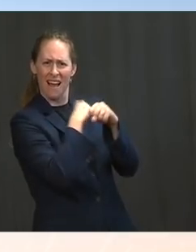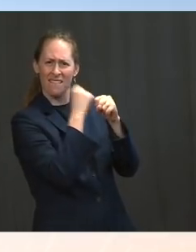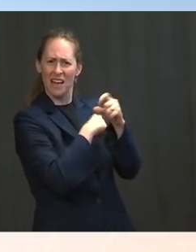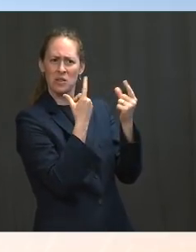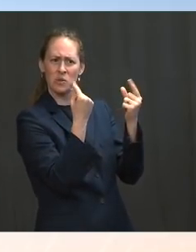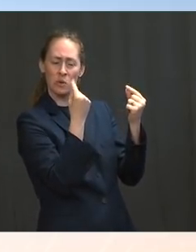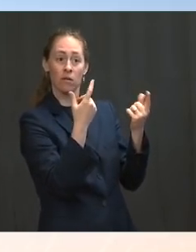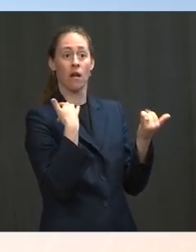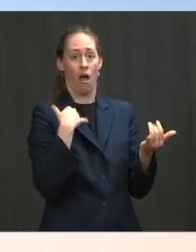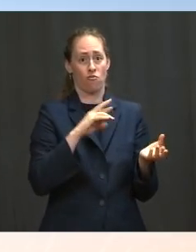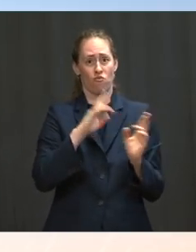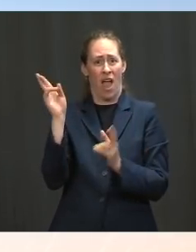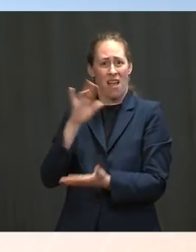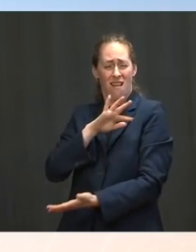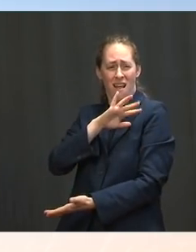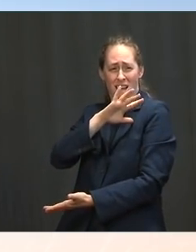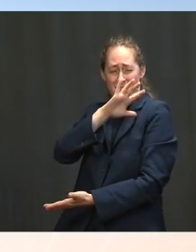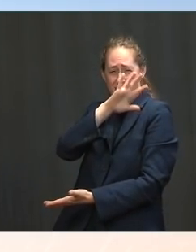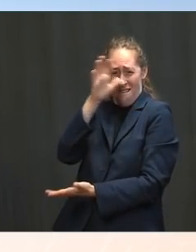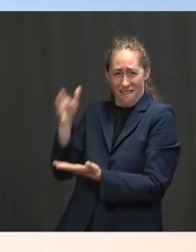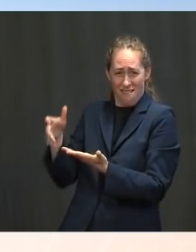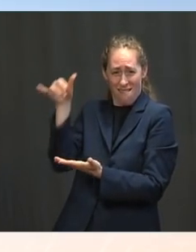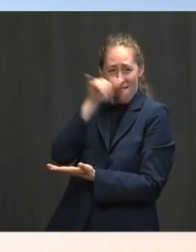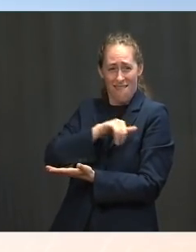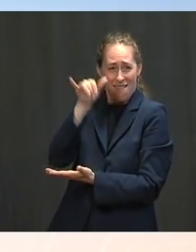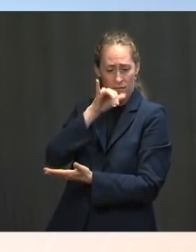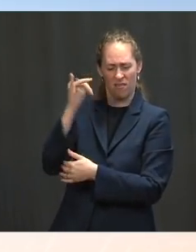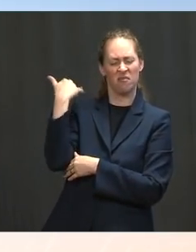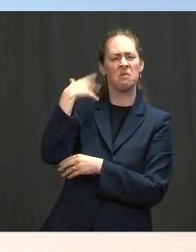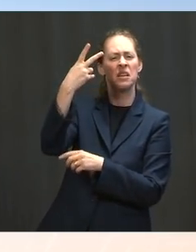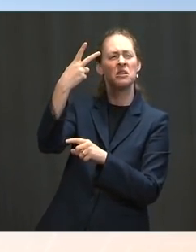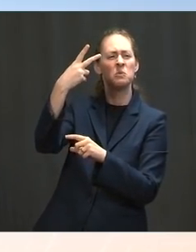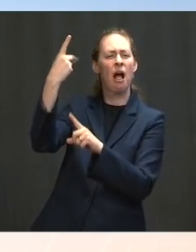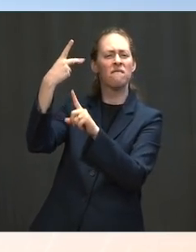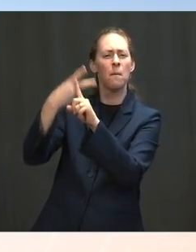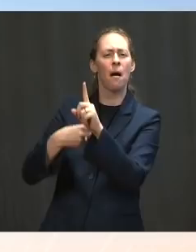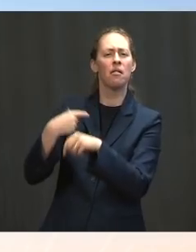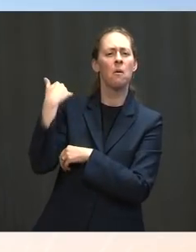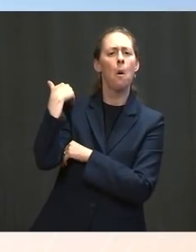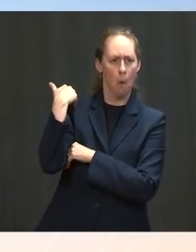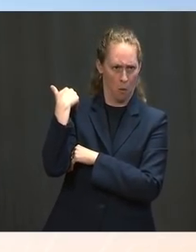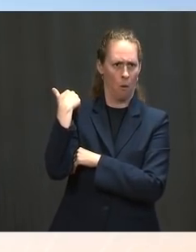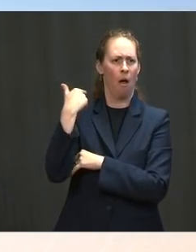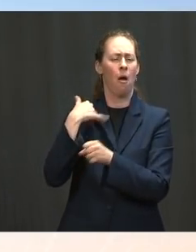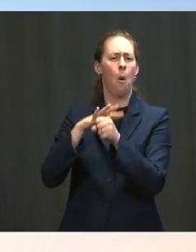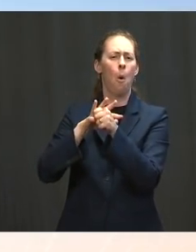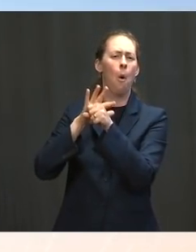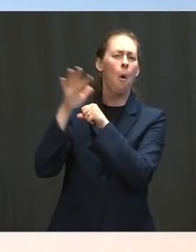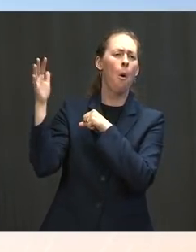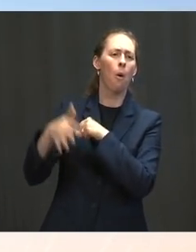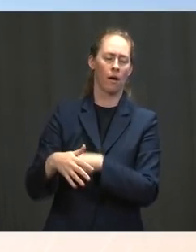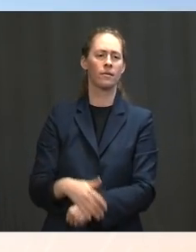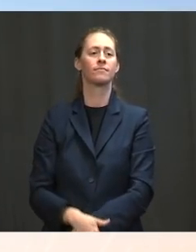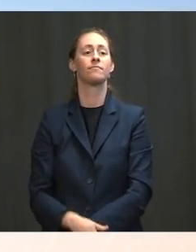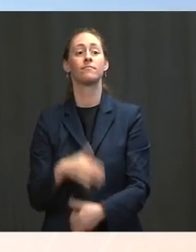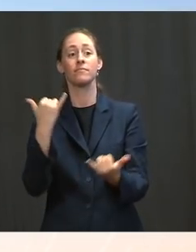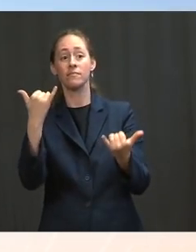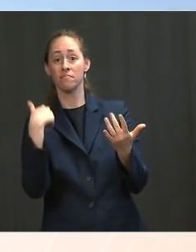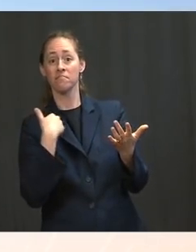which was about two months -- a month and a half ago, that we -- the numbers would go down, in terms of the number of people who were vaccinated each day and each week.